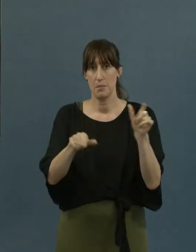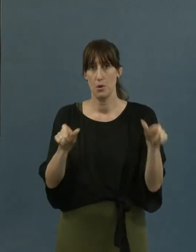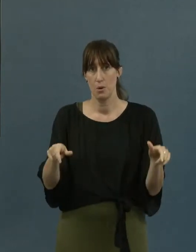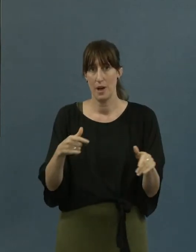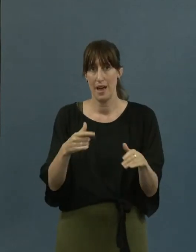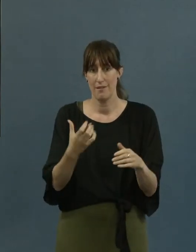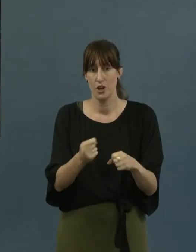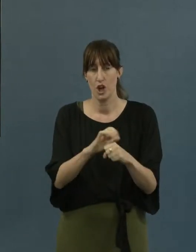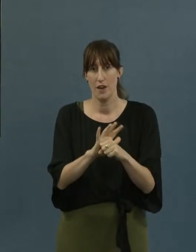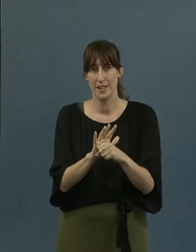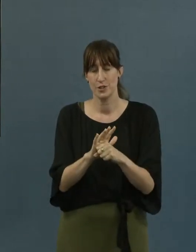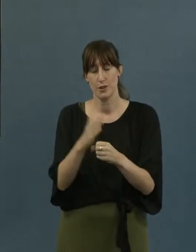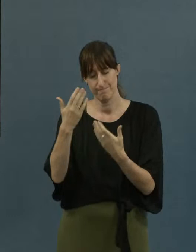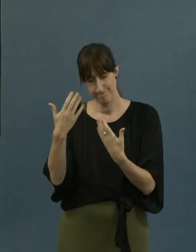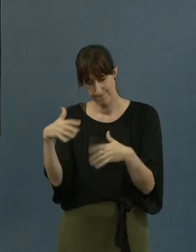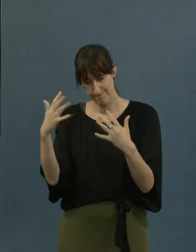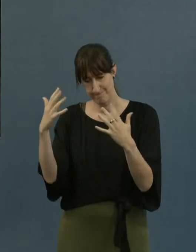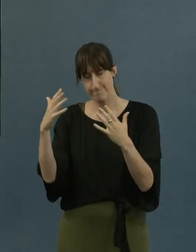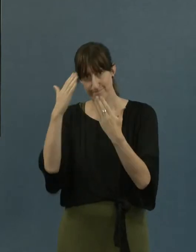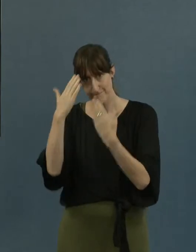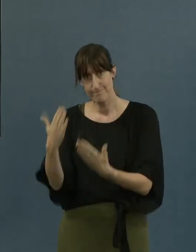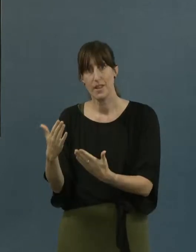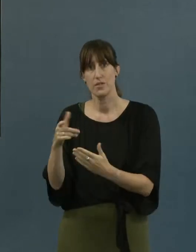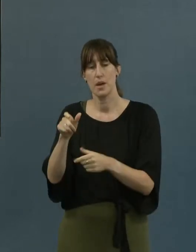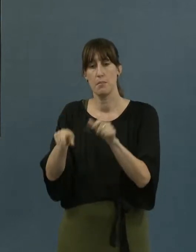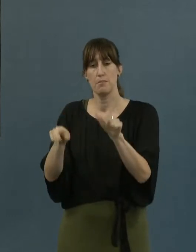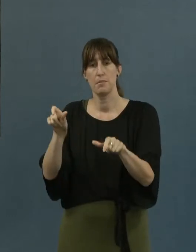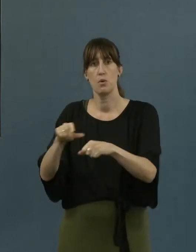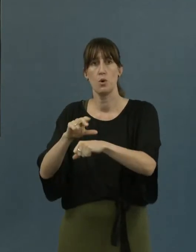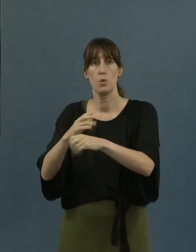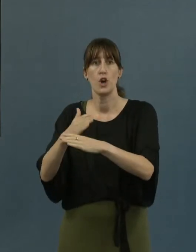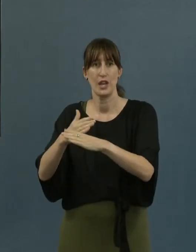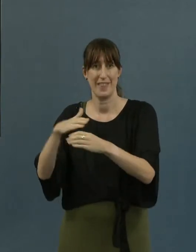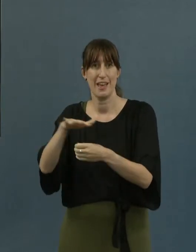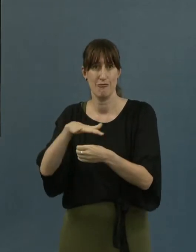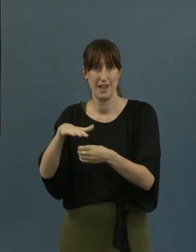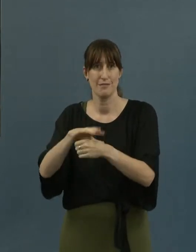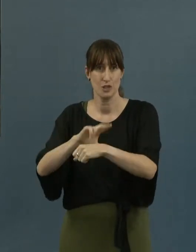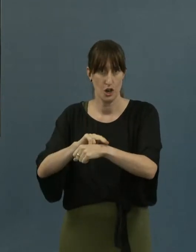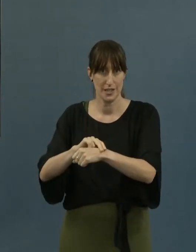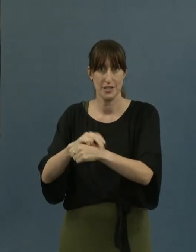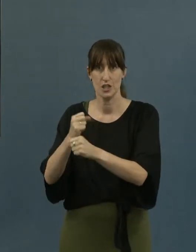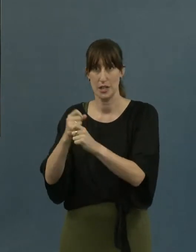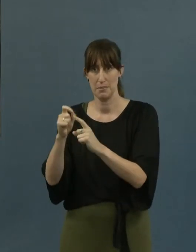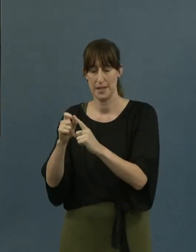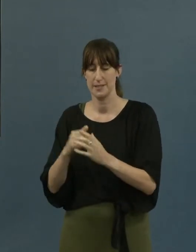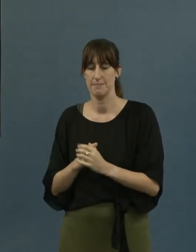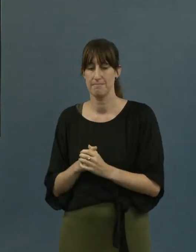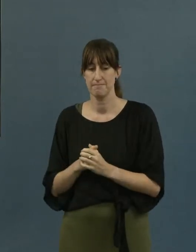and I just want to acknowledge